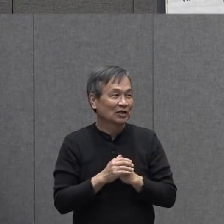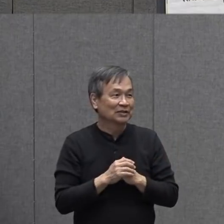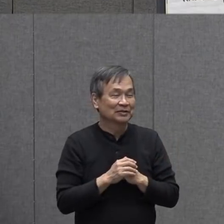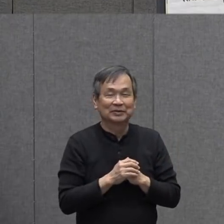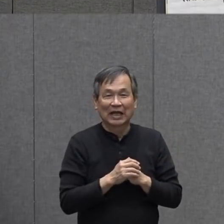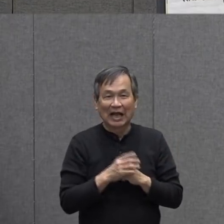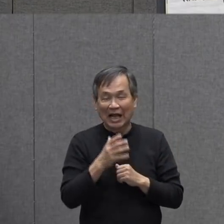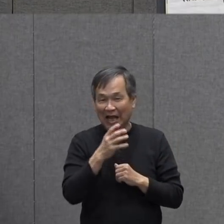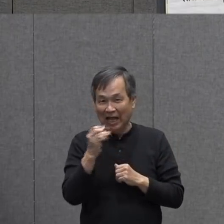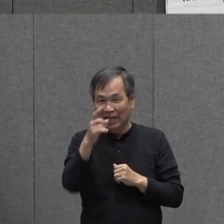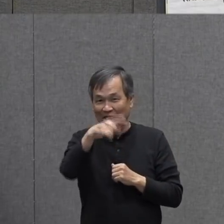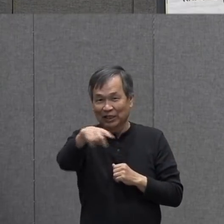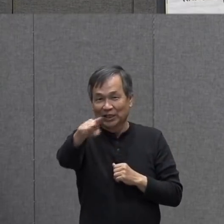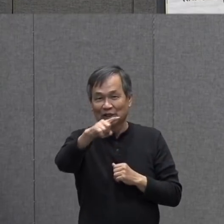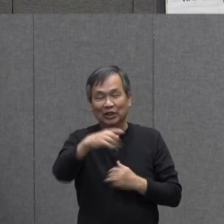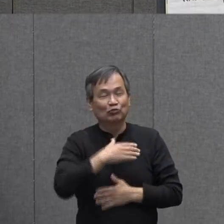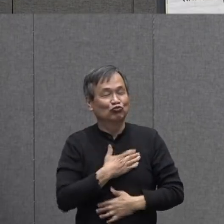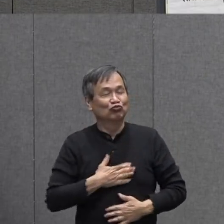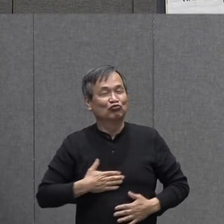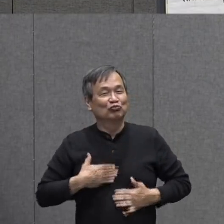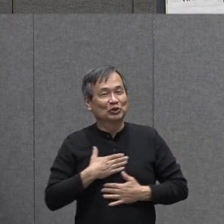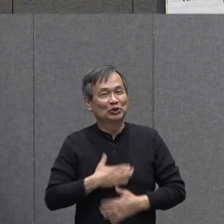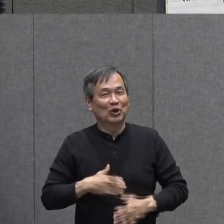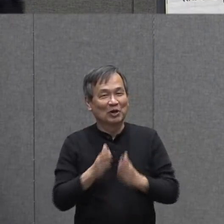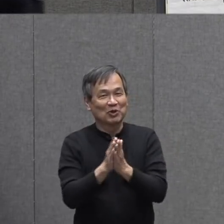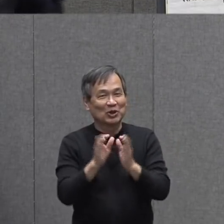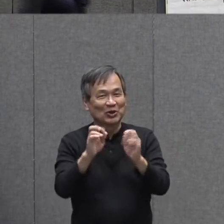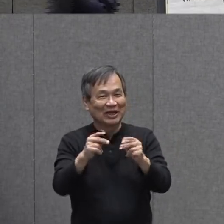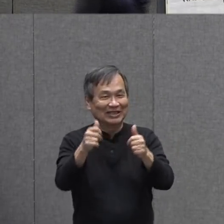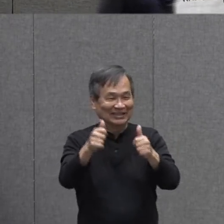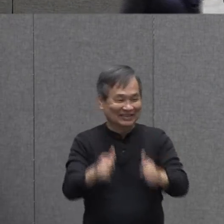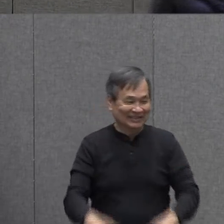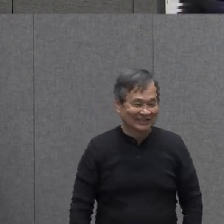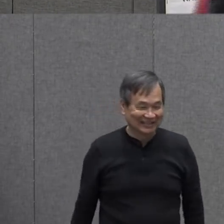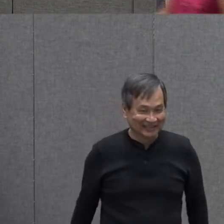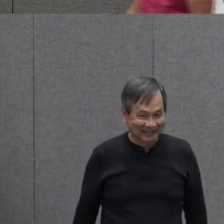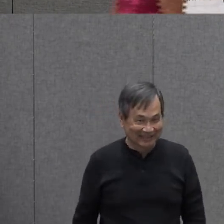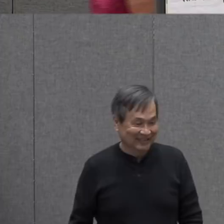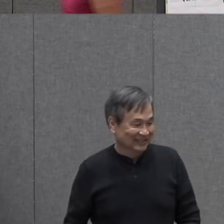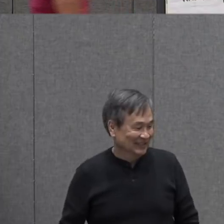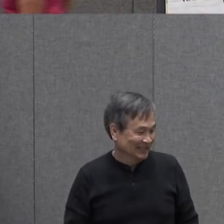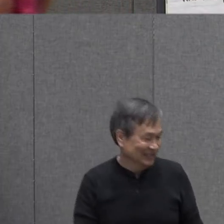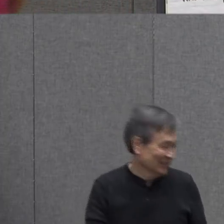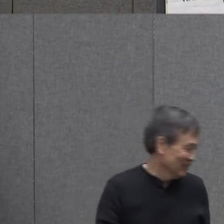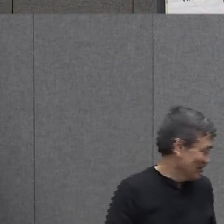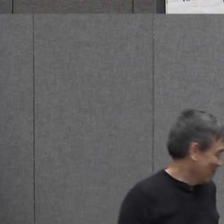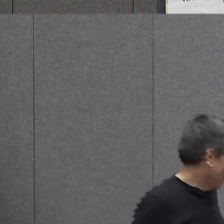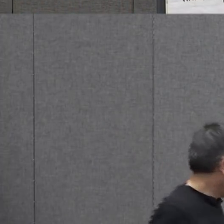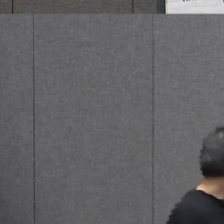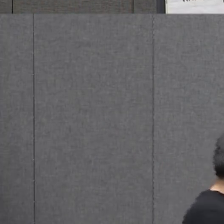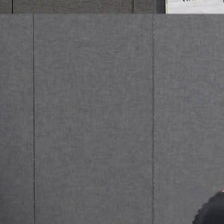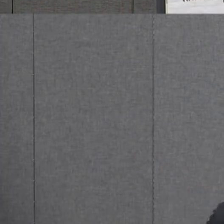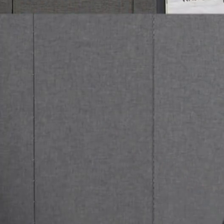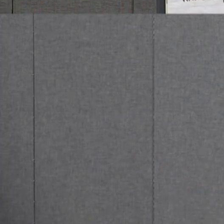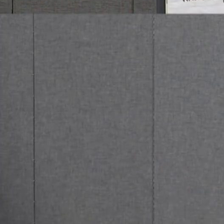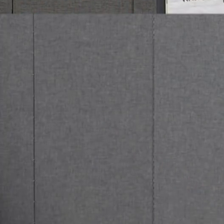and you guys are gonna so enjoy this book. Thank you Miss Gaudette. Okay today we're going to read a book.